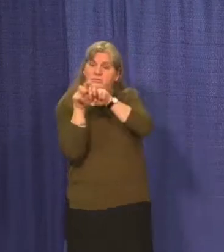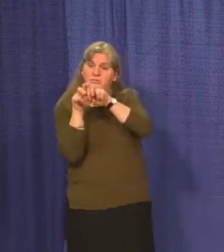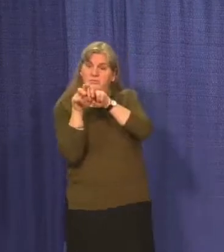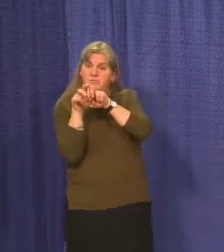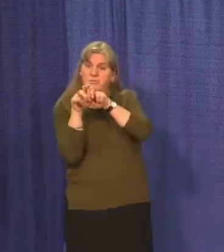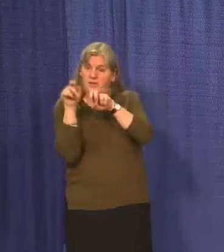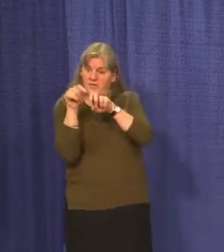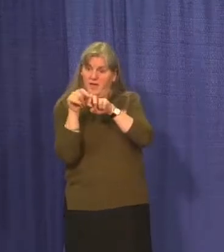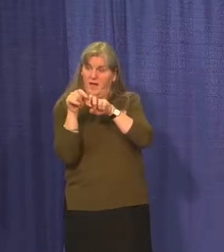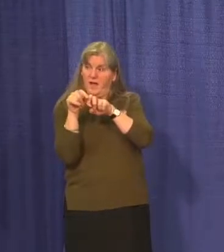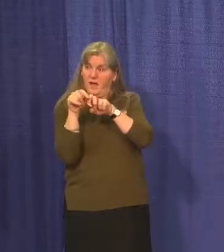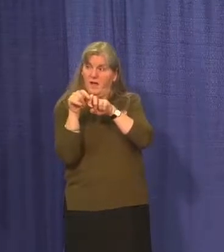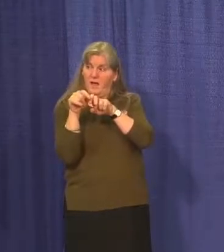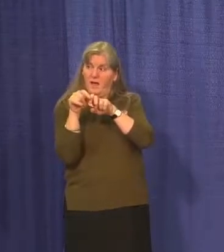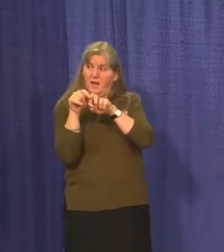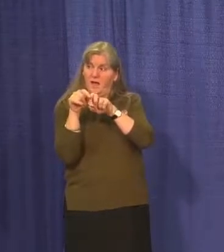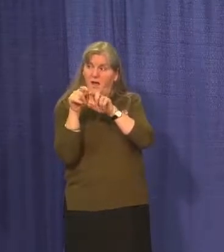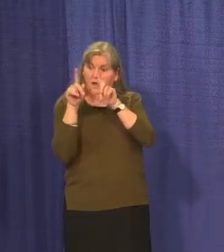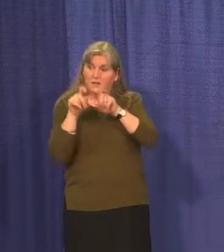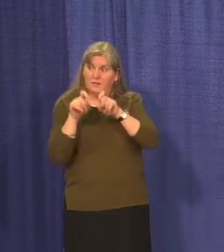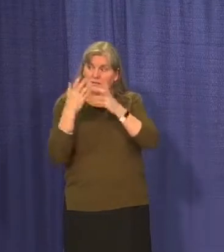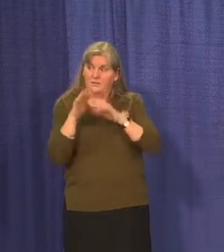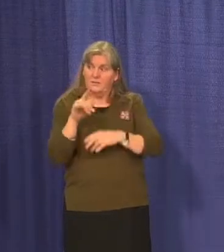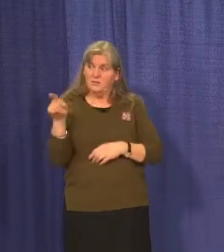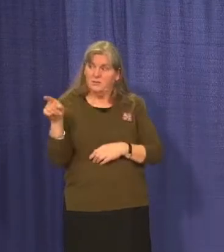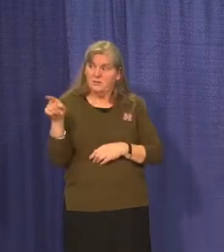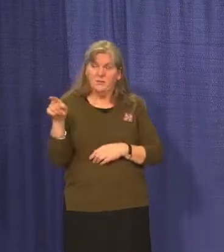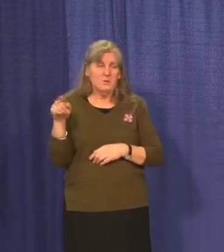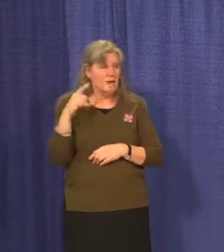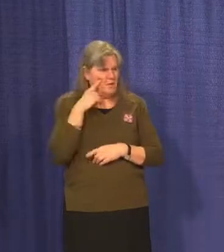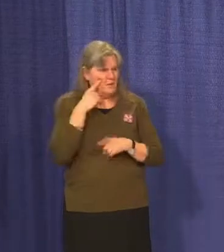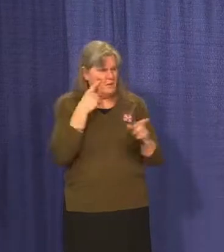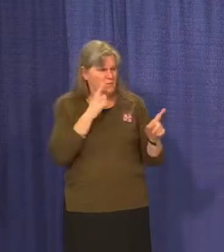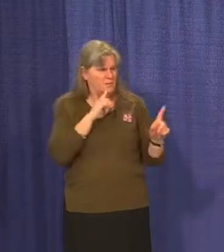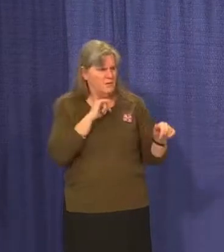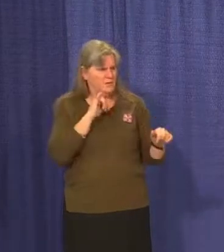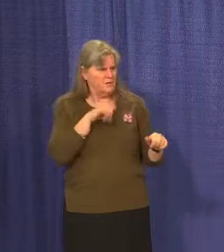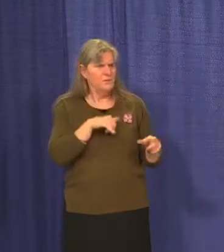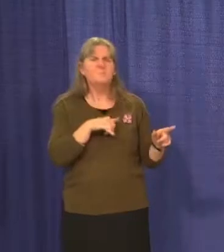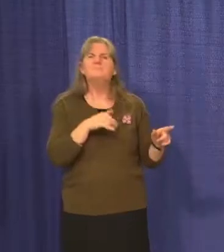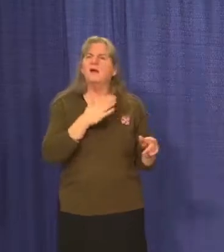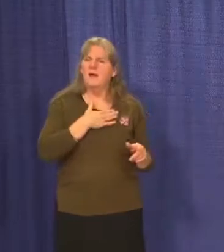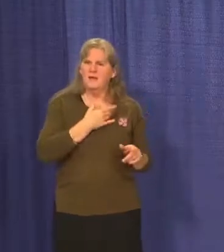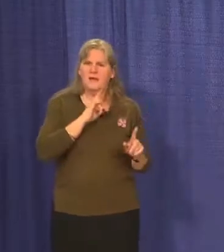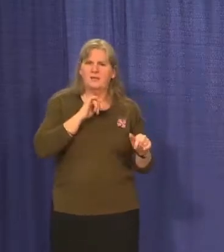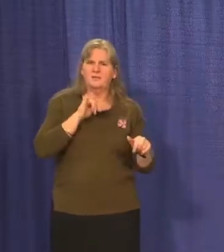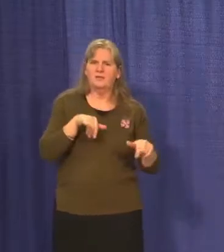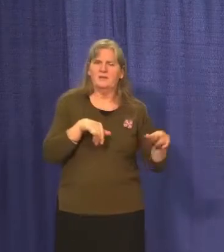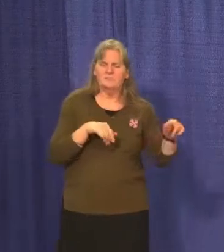to Beaver Creek, should they and their contacts be tested? I think you...